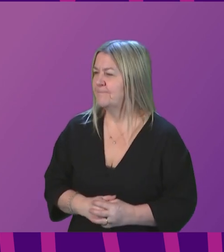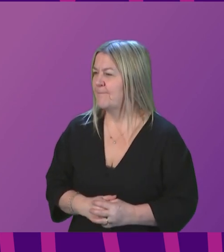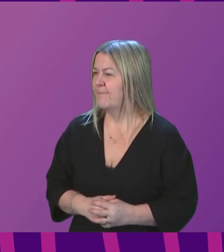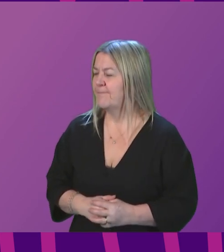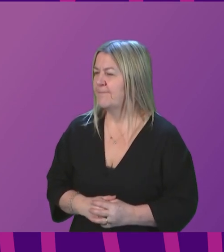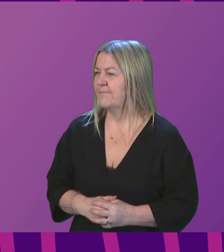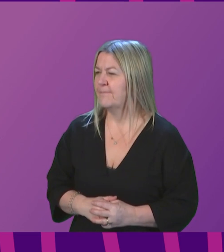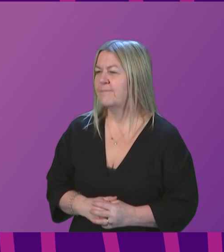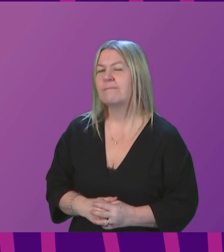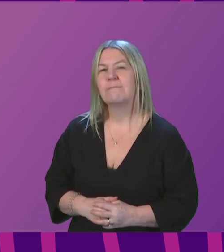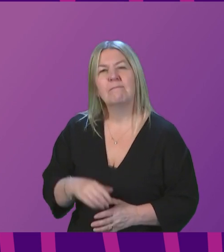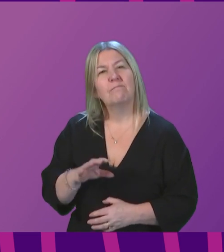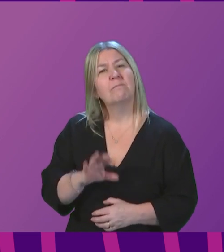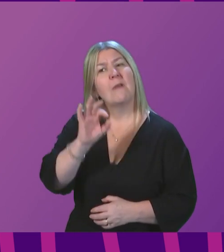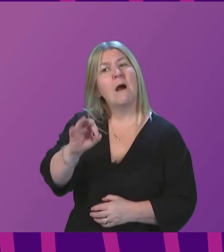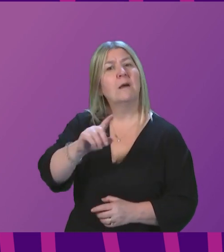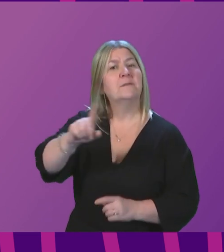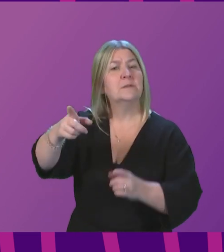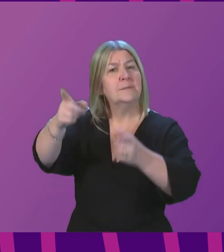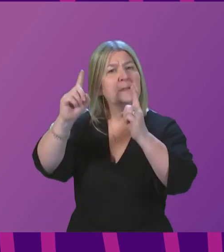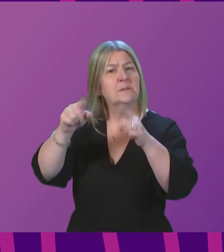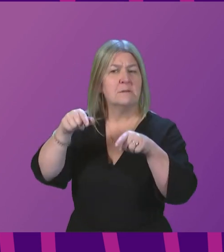To ask the First Minister what impact the United Kingdom Government’s Nationality